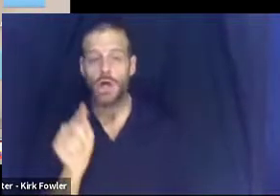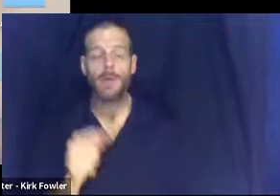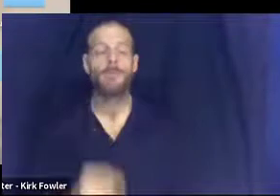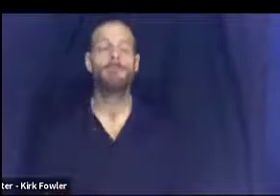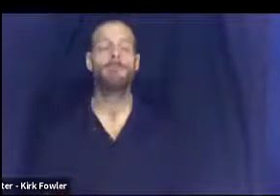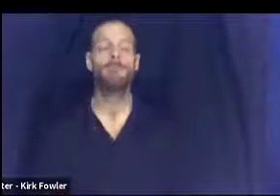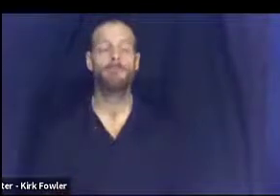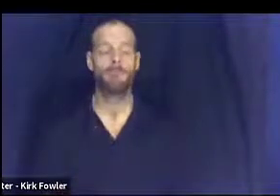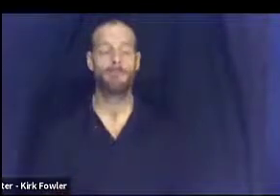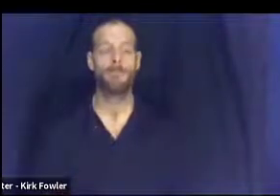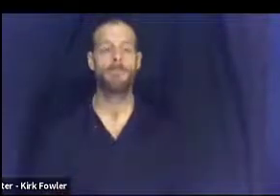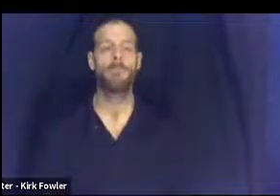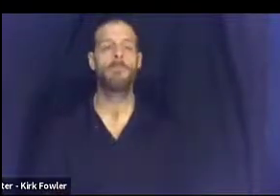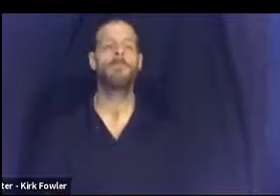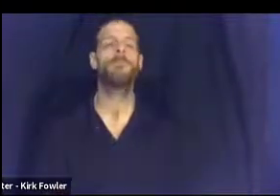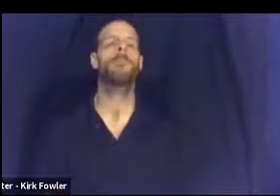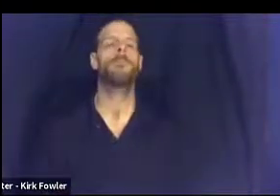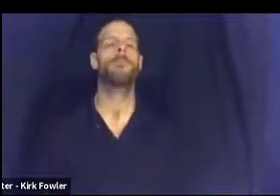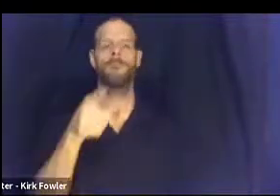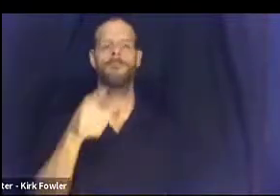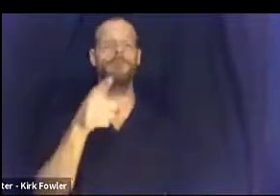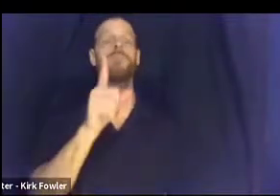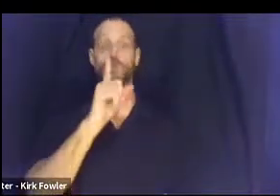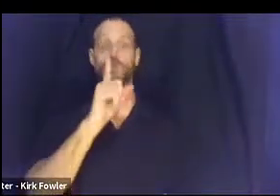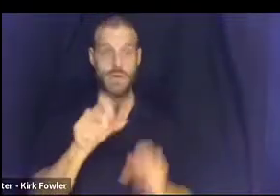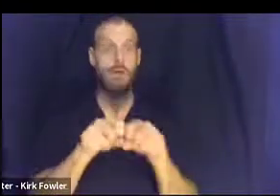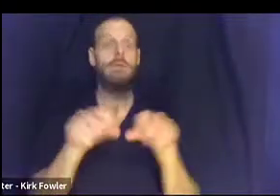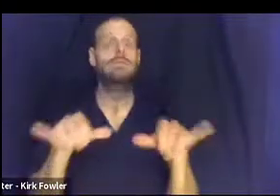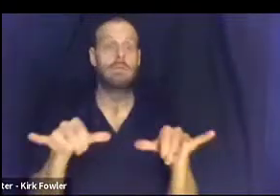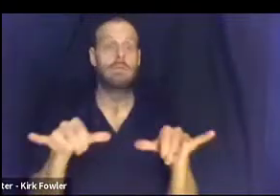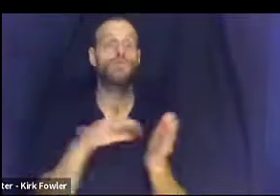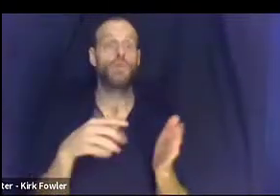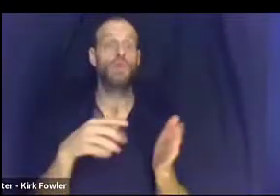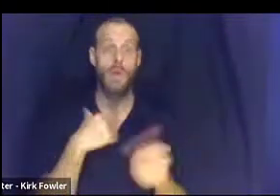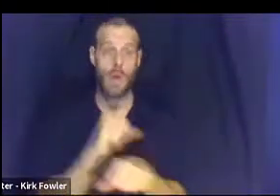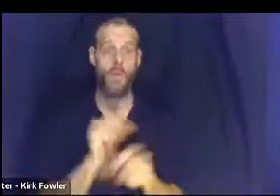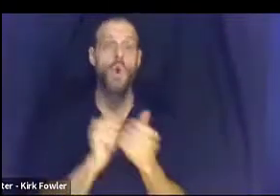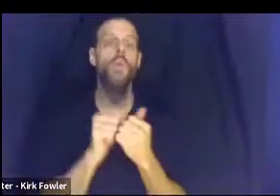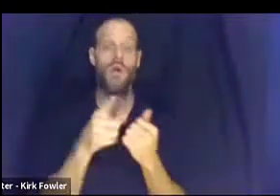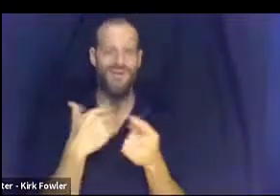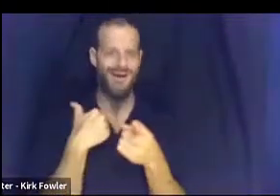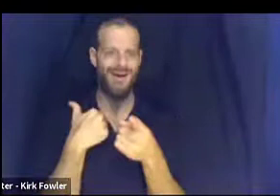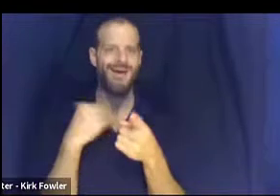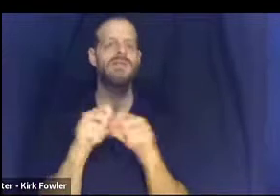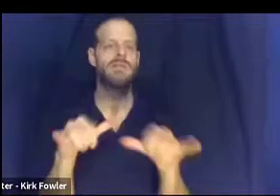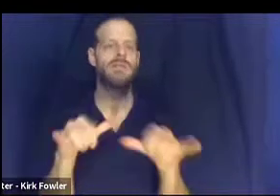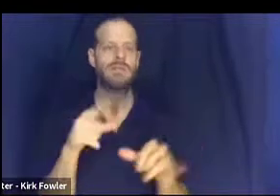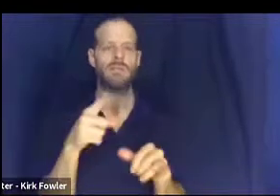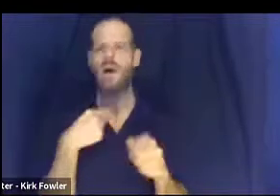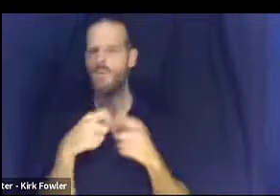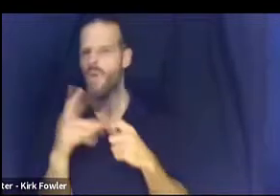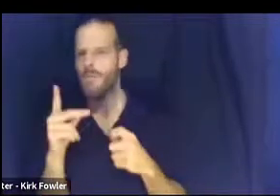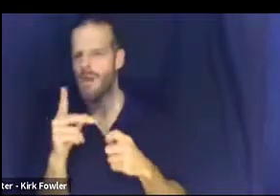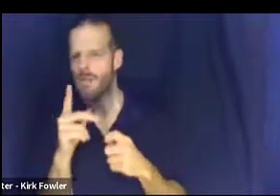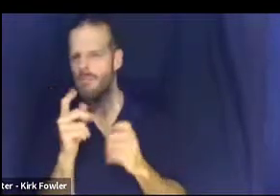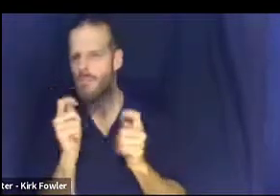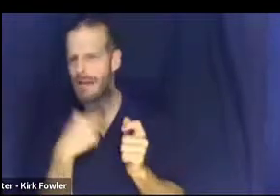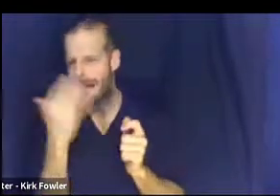Okay. This was a real system that a real student who I worked with had, and I'm gonna wrap it up really quickly. I know we only have like two minutes.